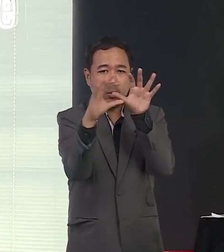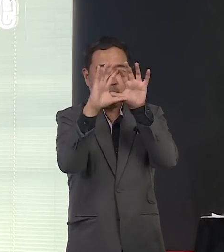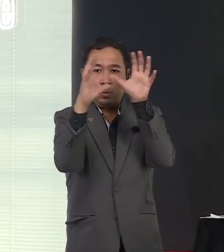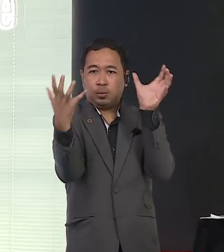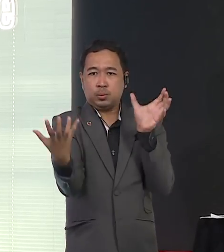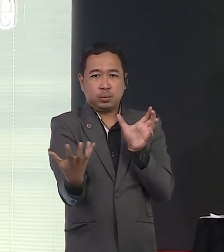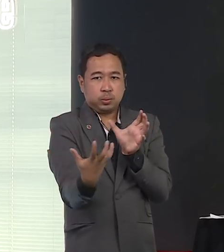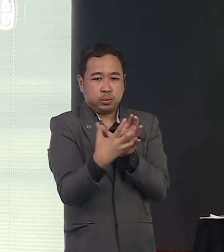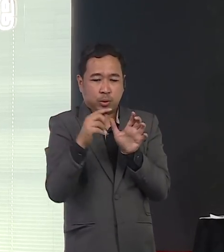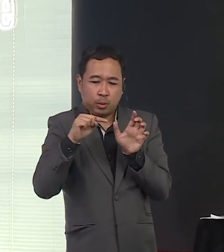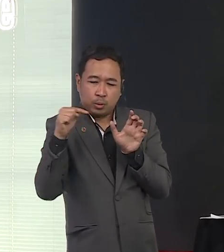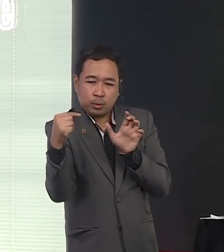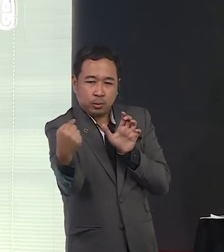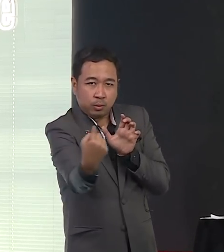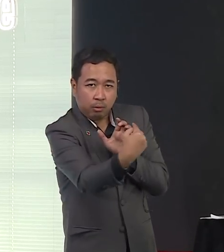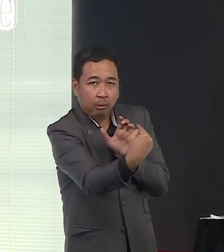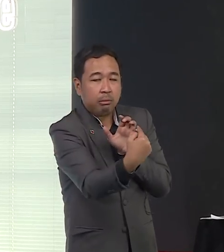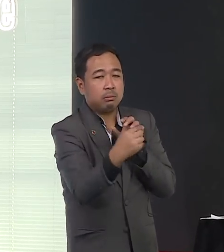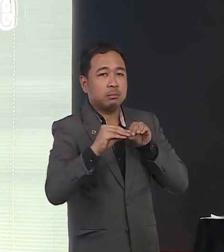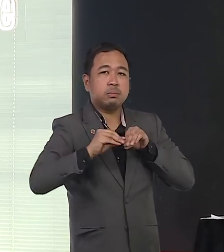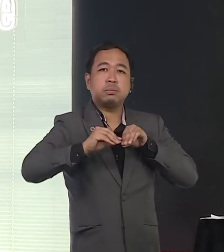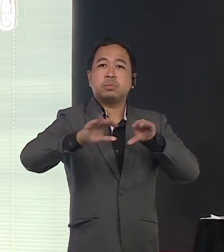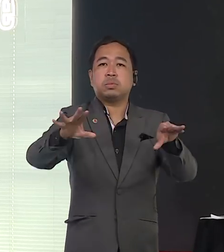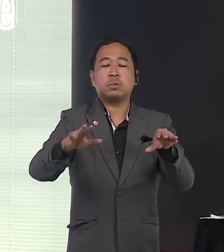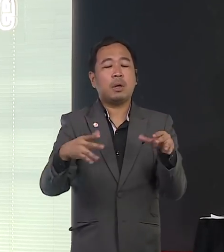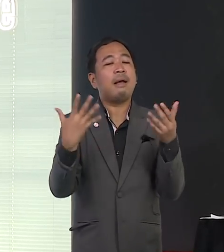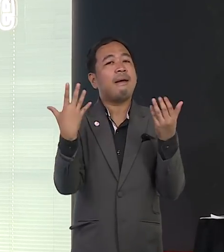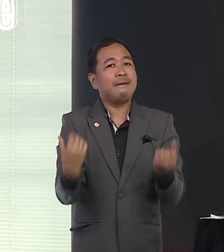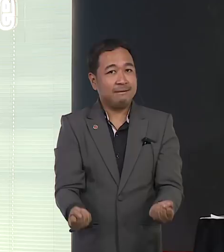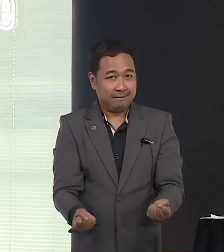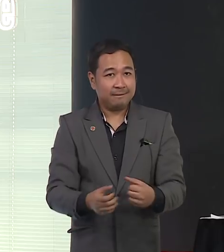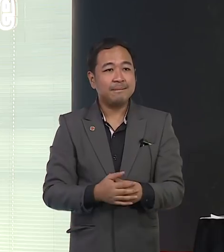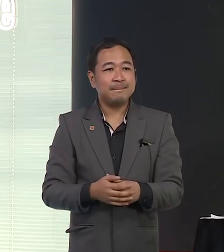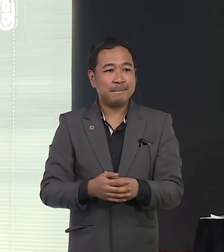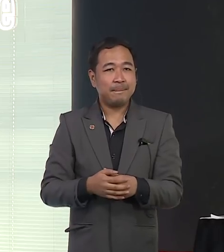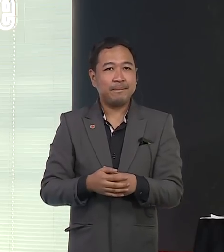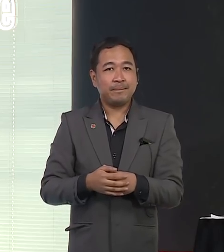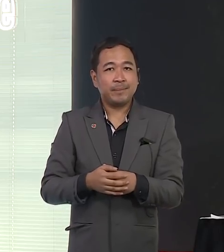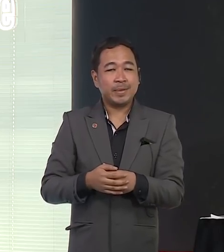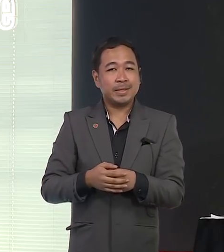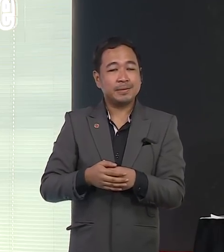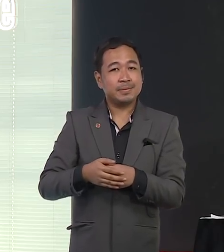Googleer, in Mountainview who has the challenges for the hearing, the deaf has put on the captioning for our live